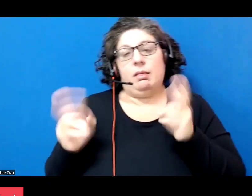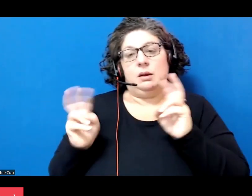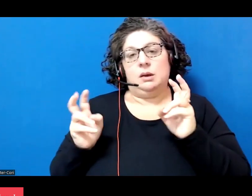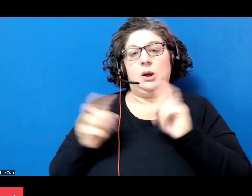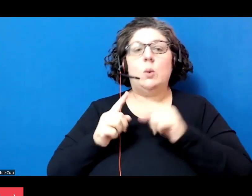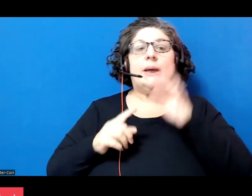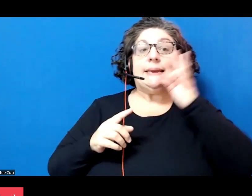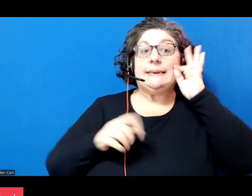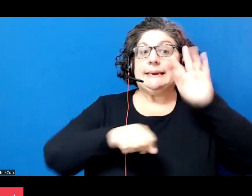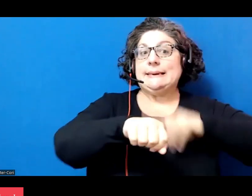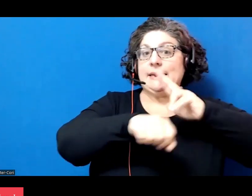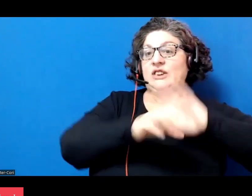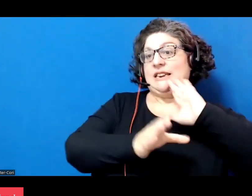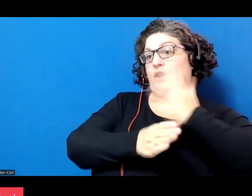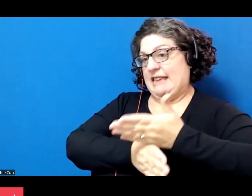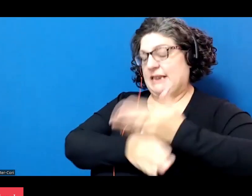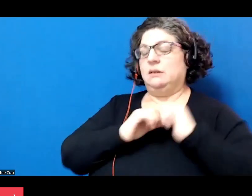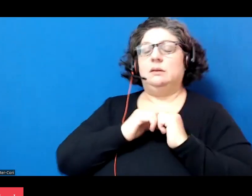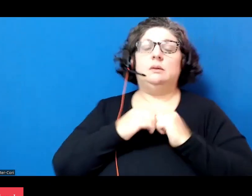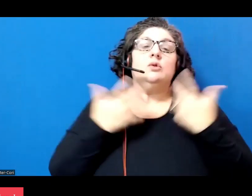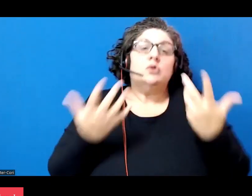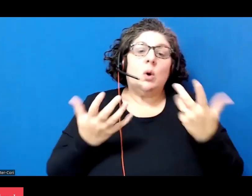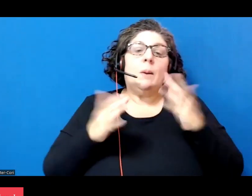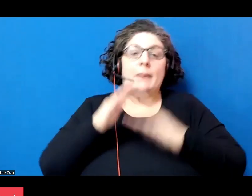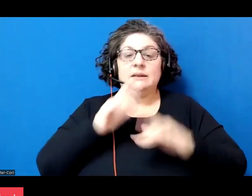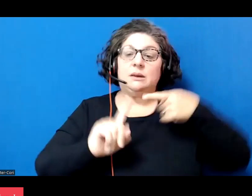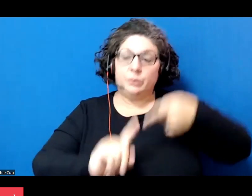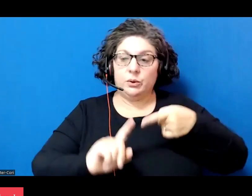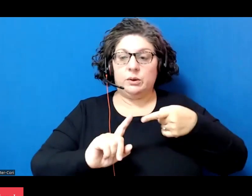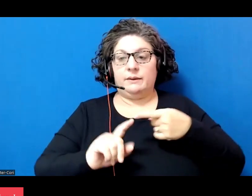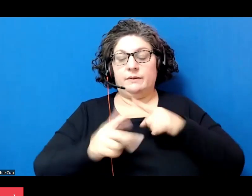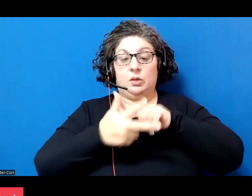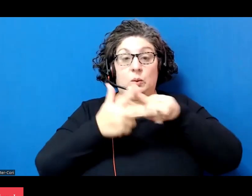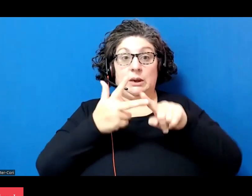nations intervened.So, basically, there's 3 big issues.